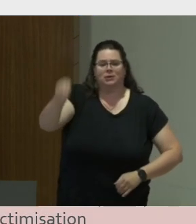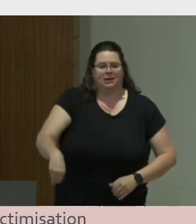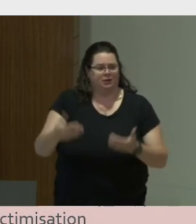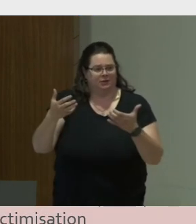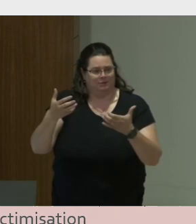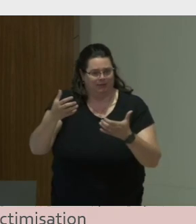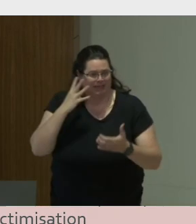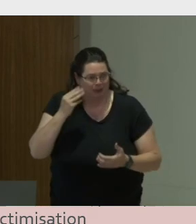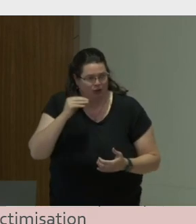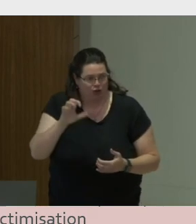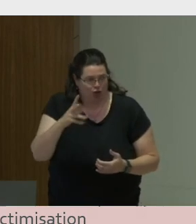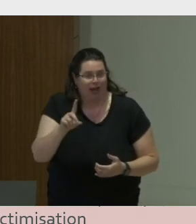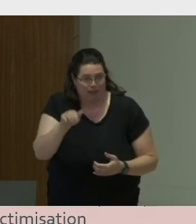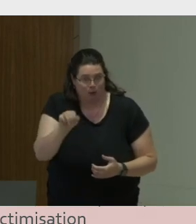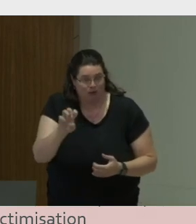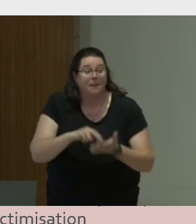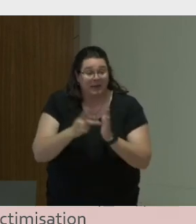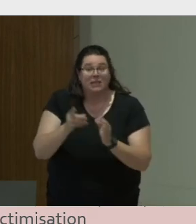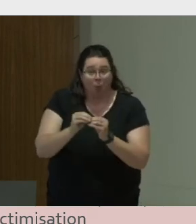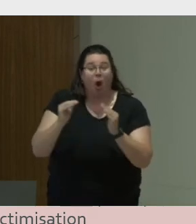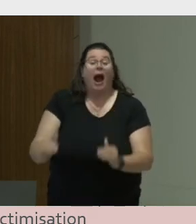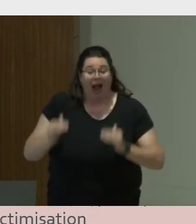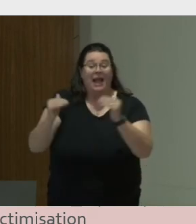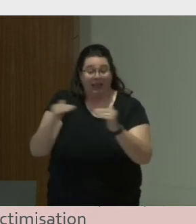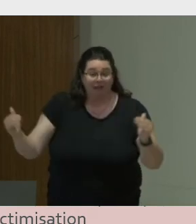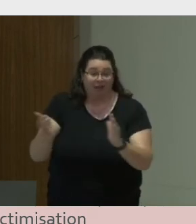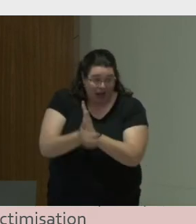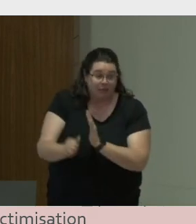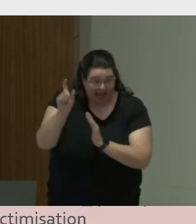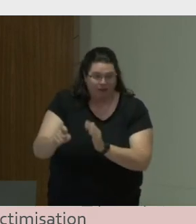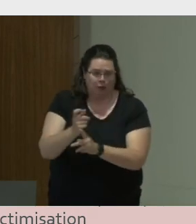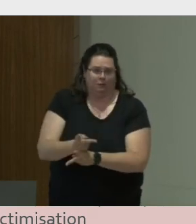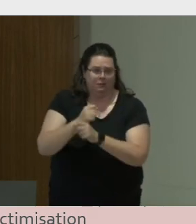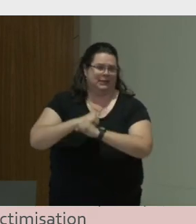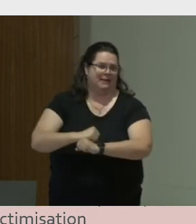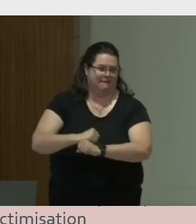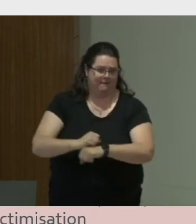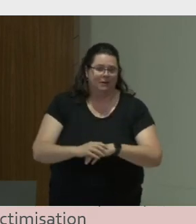And this busy slide I explained to you last year, I just wanted to focus that we have